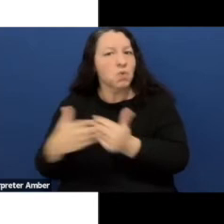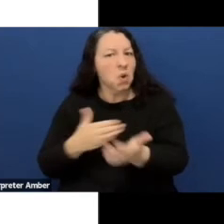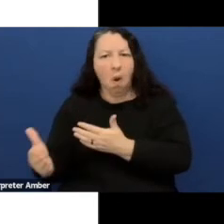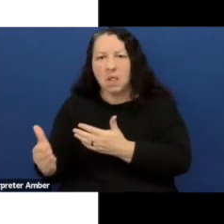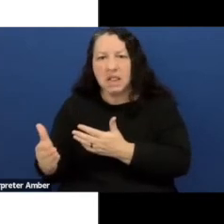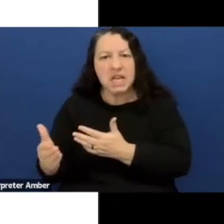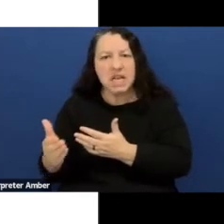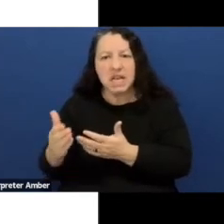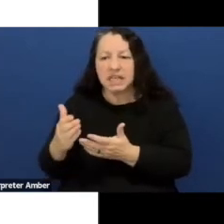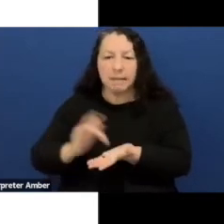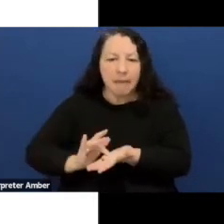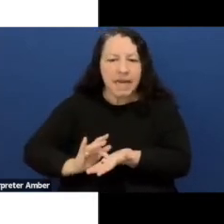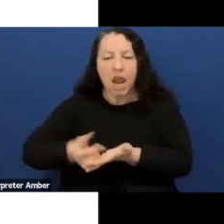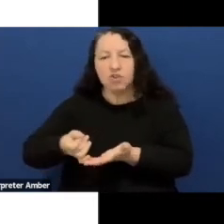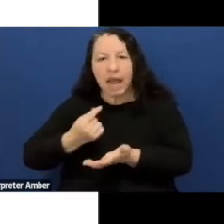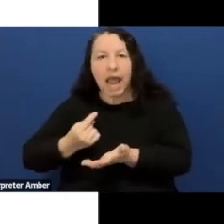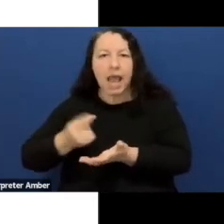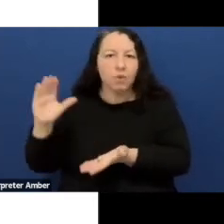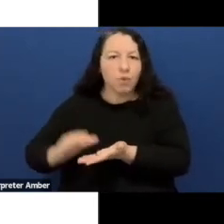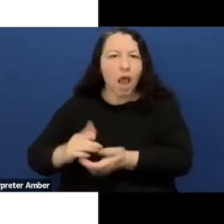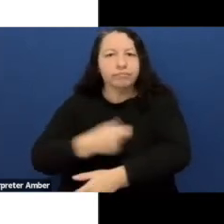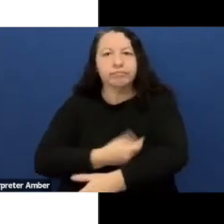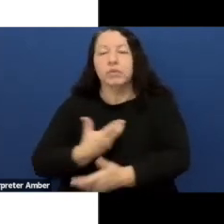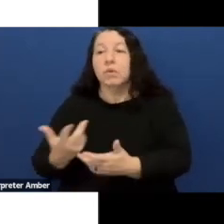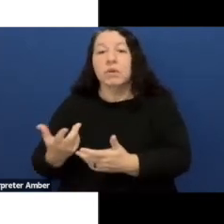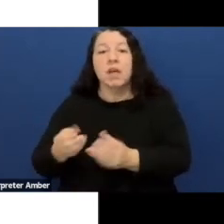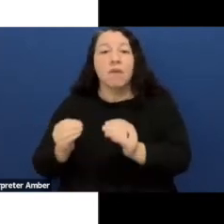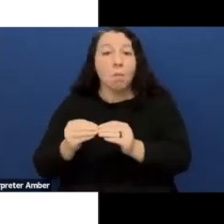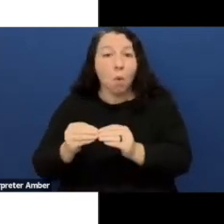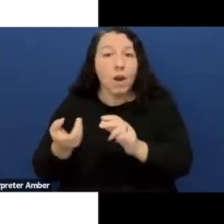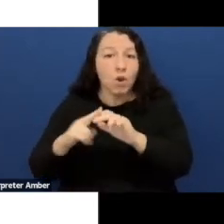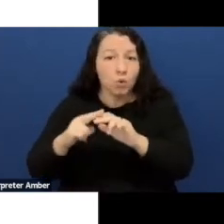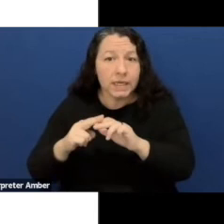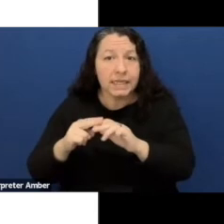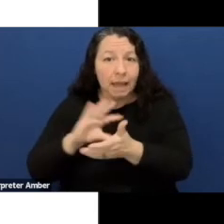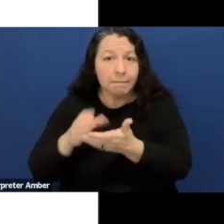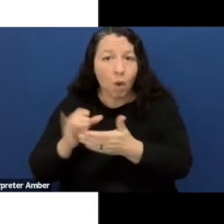with Long COVID separate from HIV. We know that people with HIV, even if they're on meds